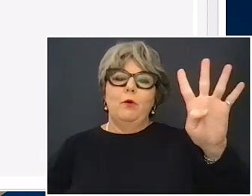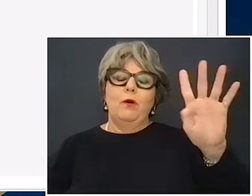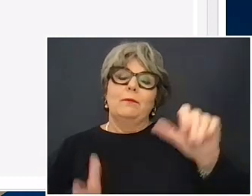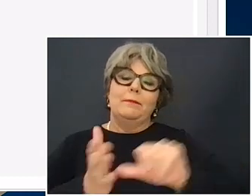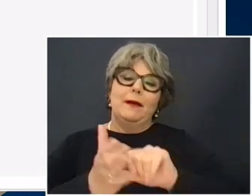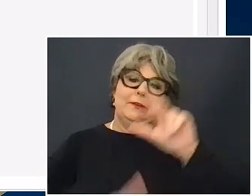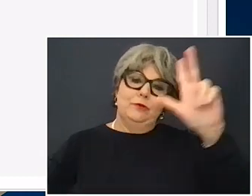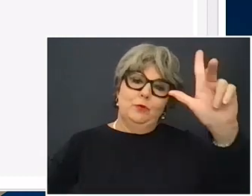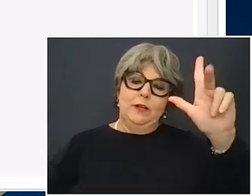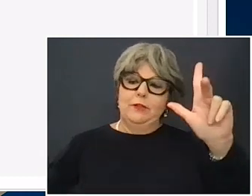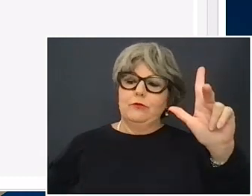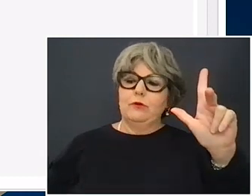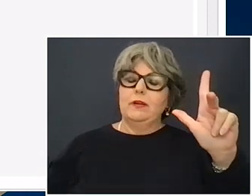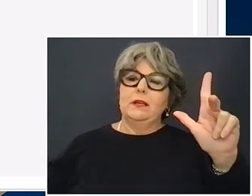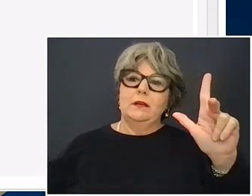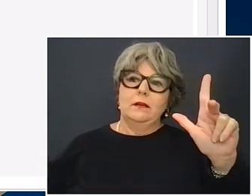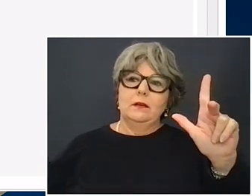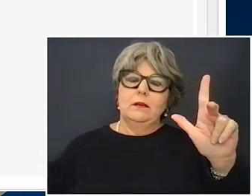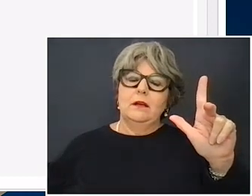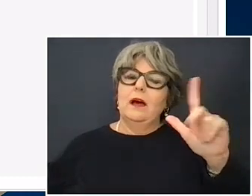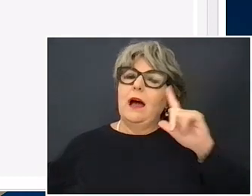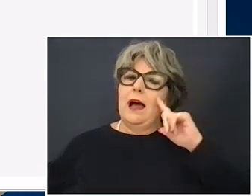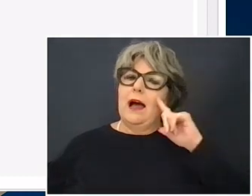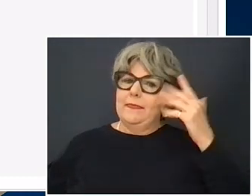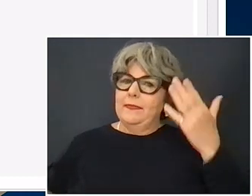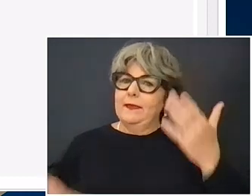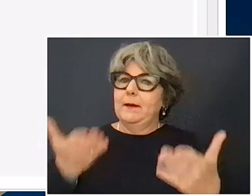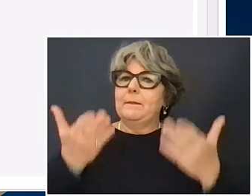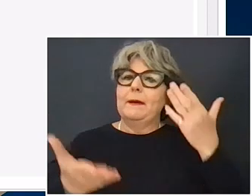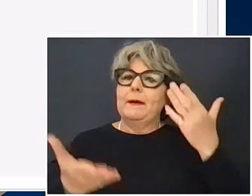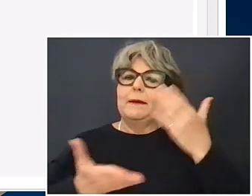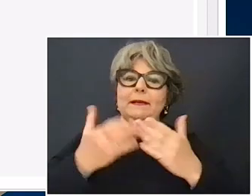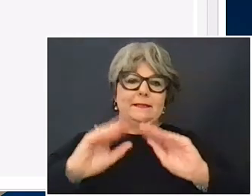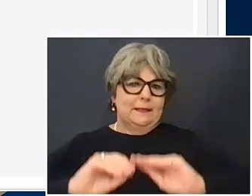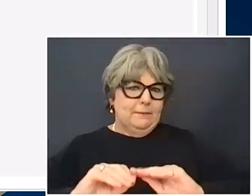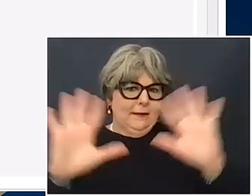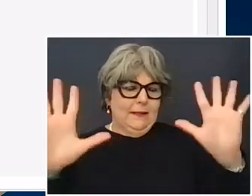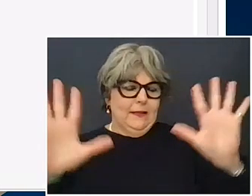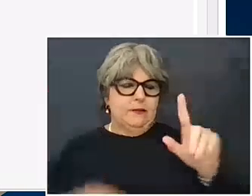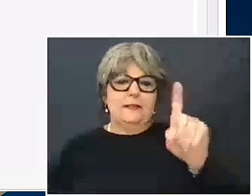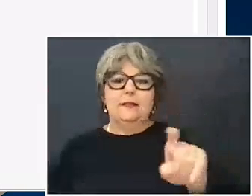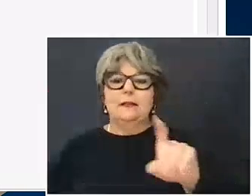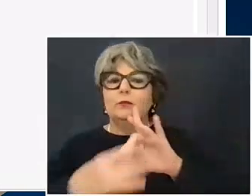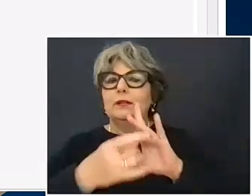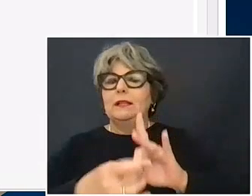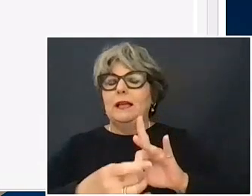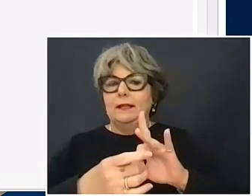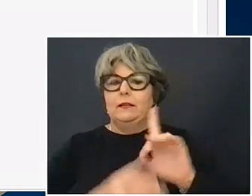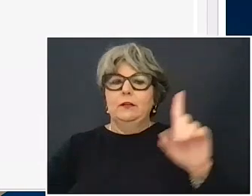I think there probably should be some clarity around where that 50, both 50%.